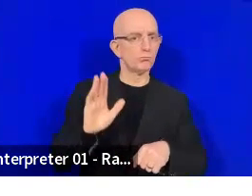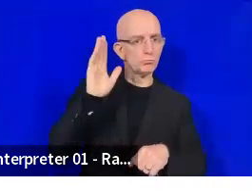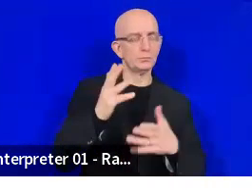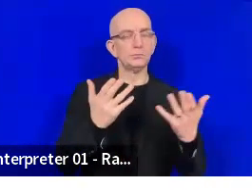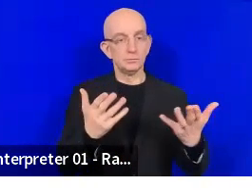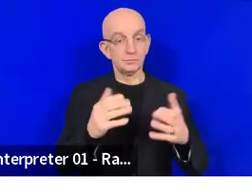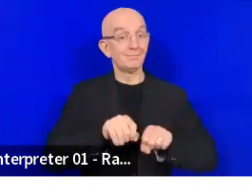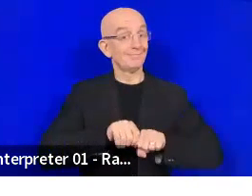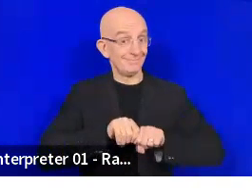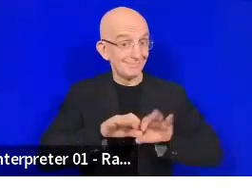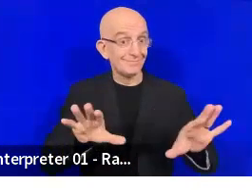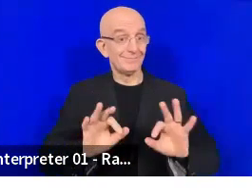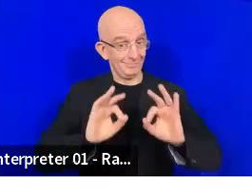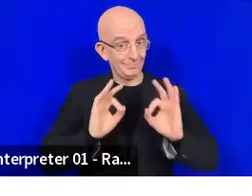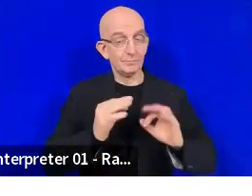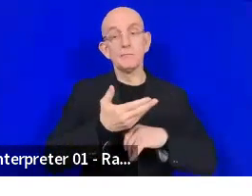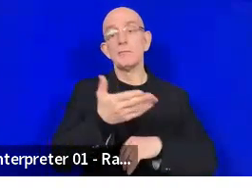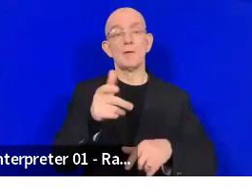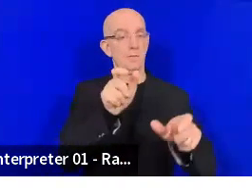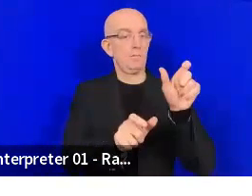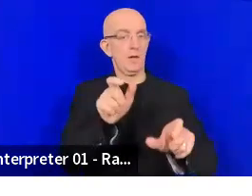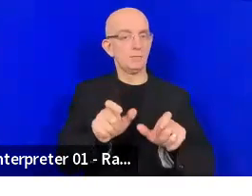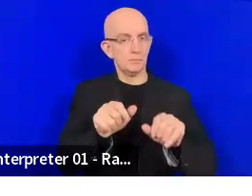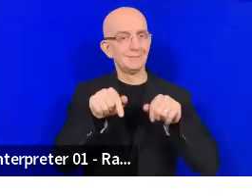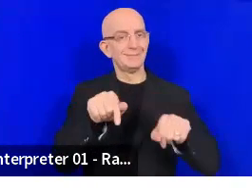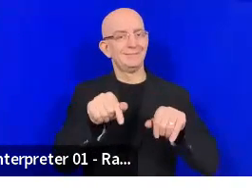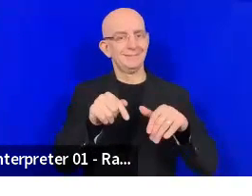and that will be circulated with all stakeholders.